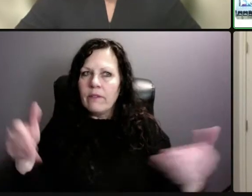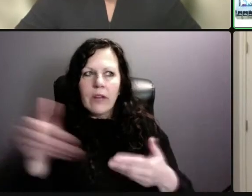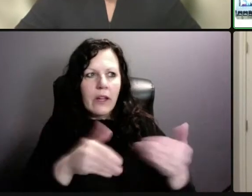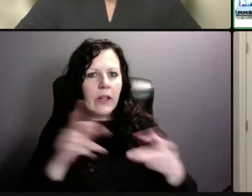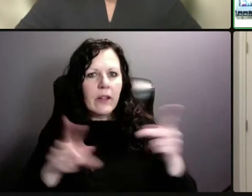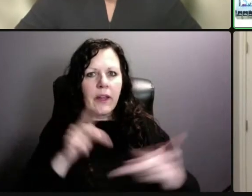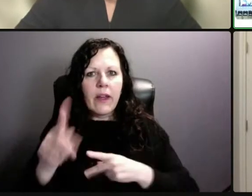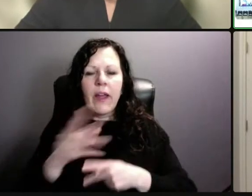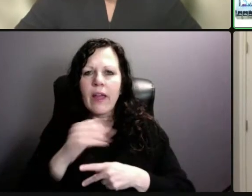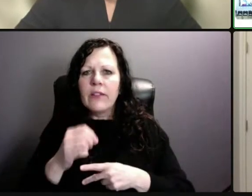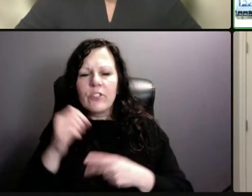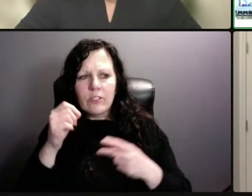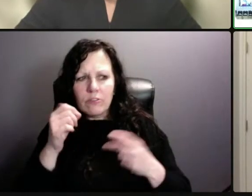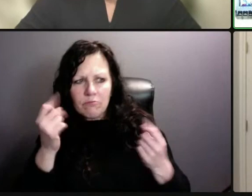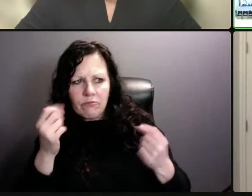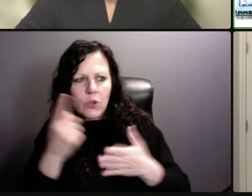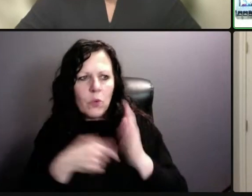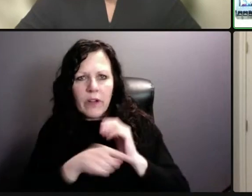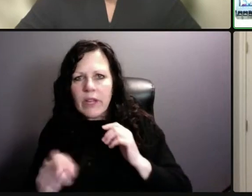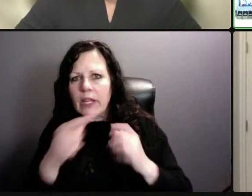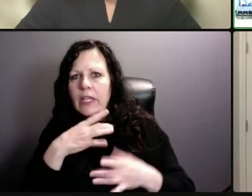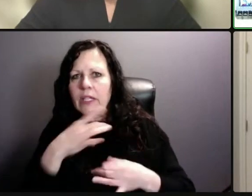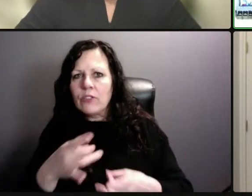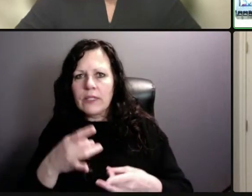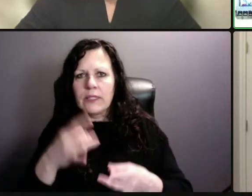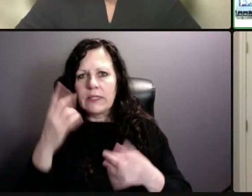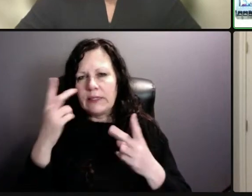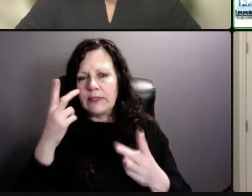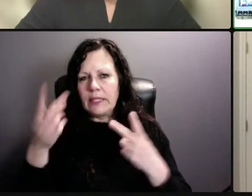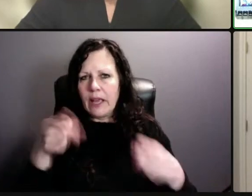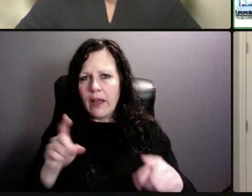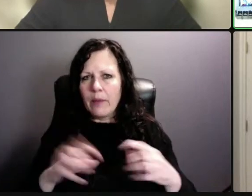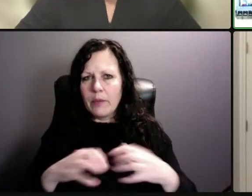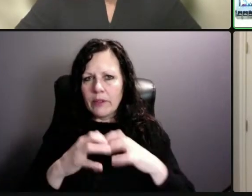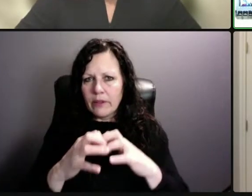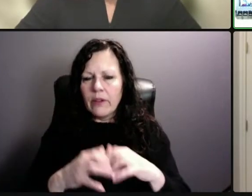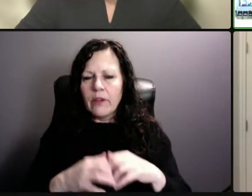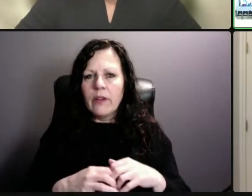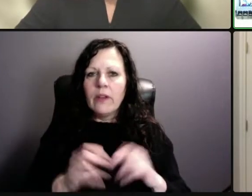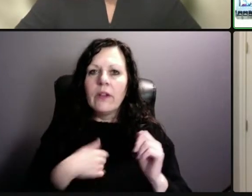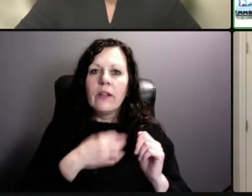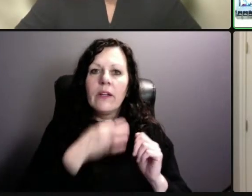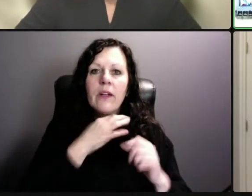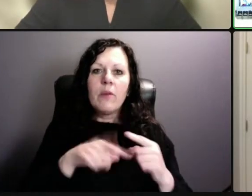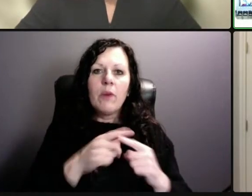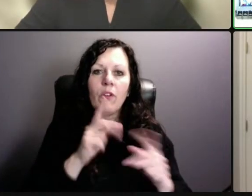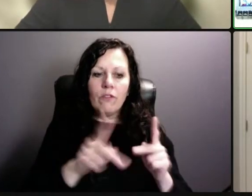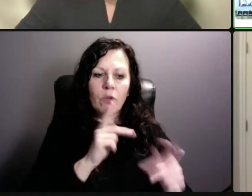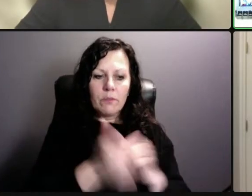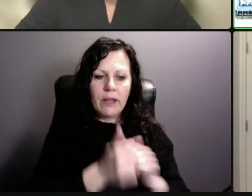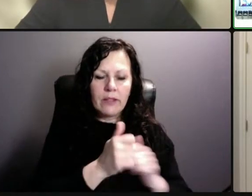AND AGAIN, TALKING TO THOSE FOCUS GROUPS AND FINDING OUT